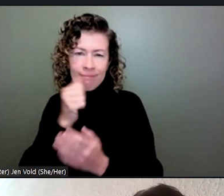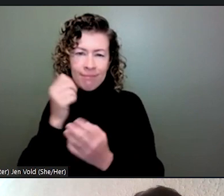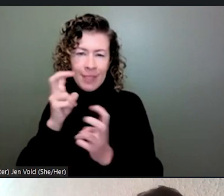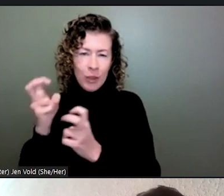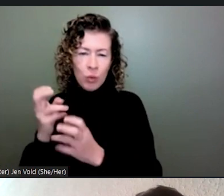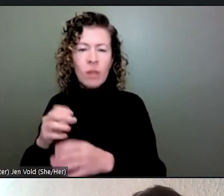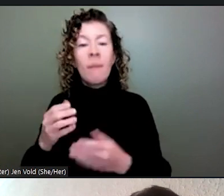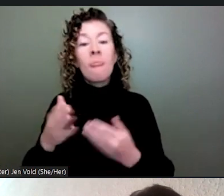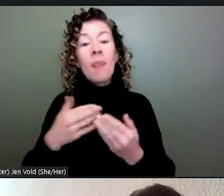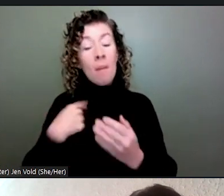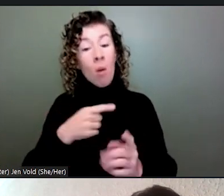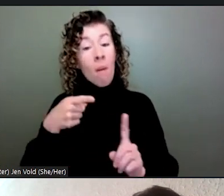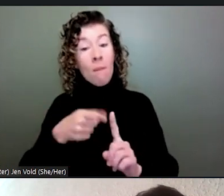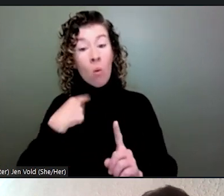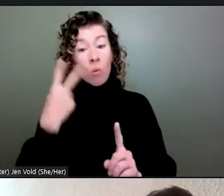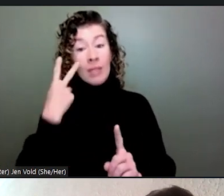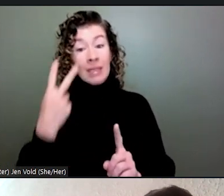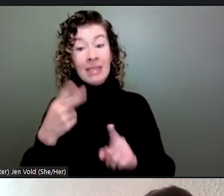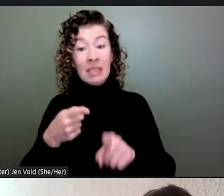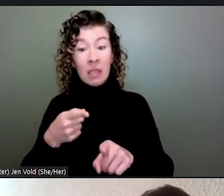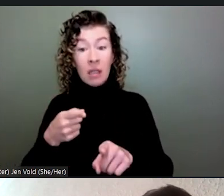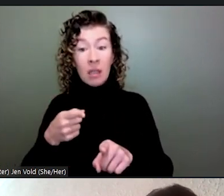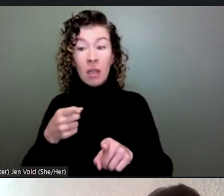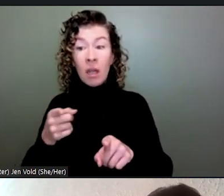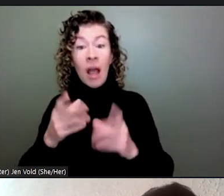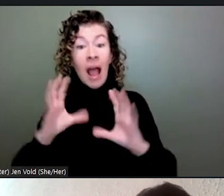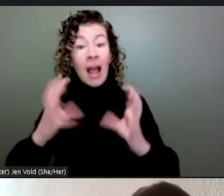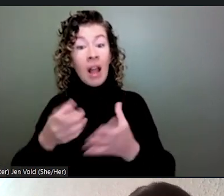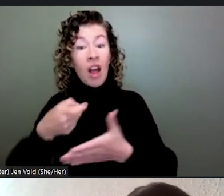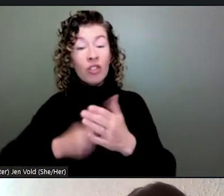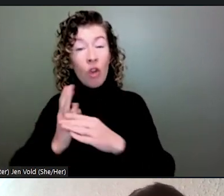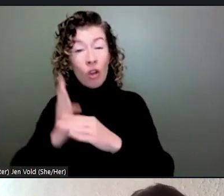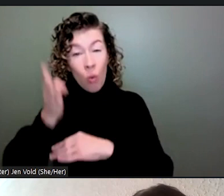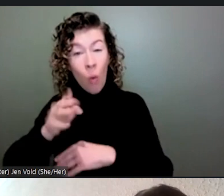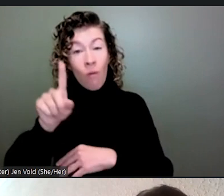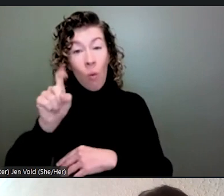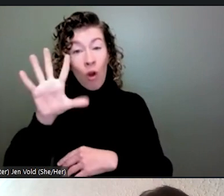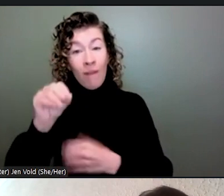But we see here that, you know, here the classes are charging over 150 pounds, and,